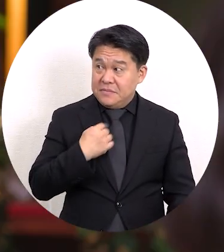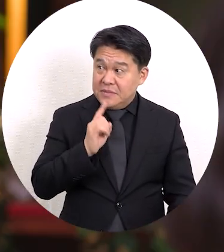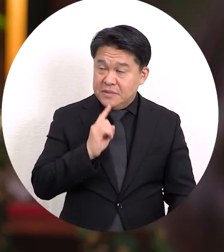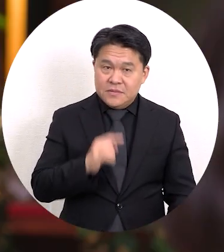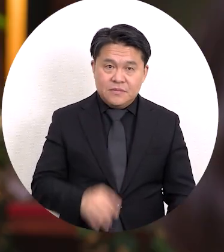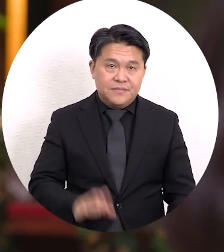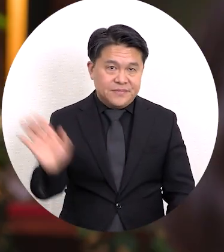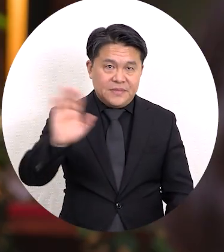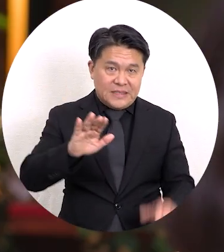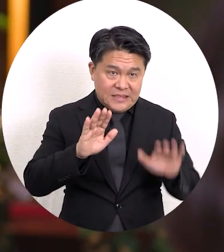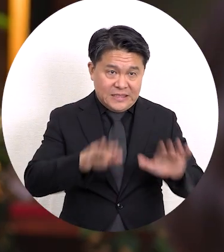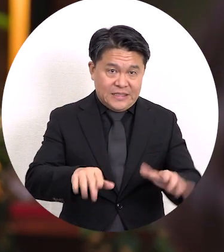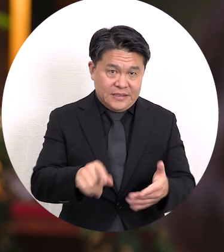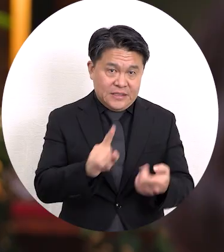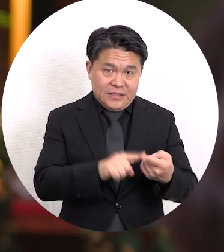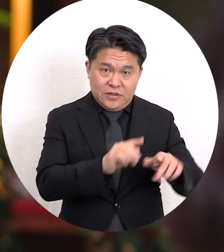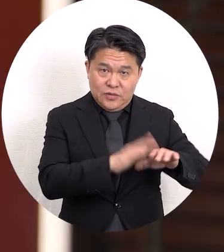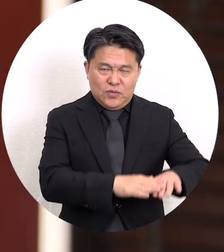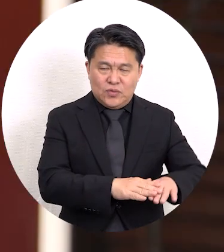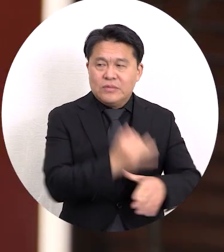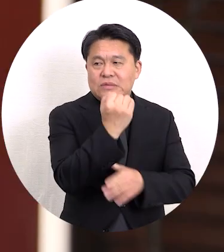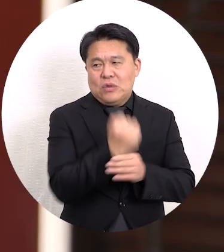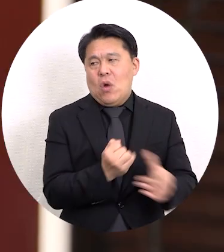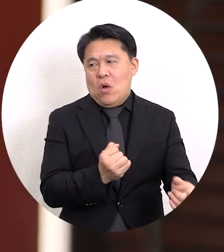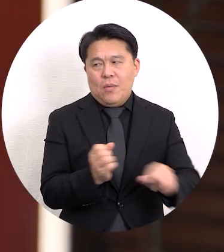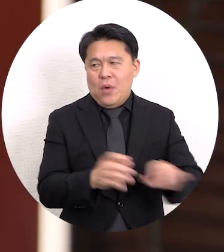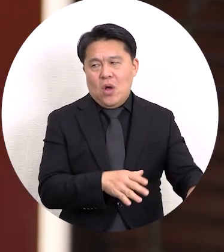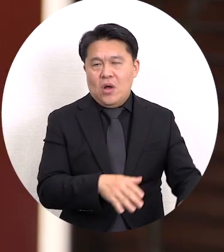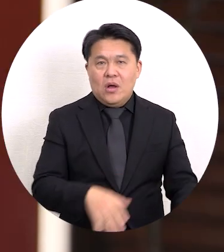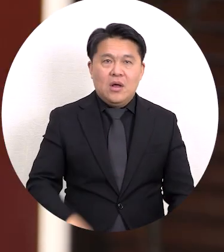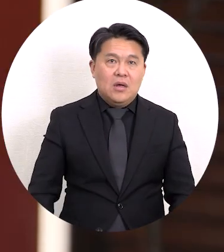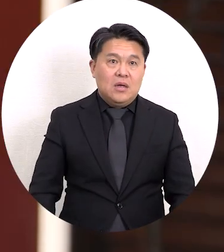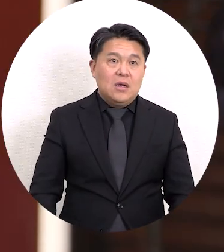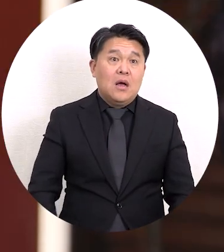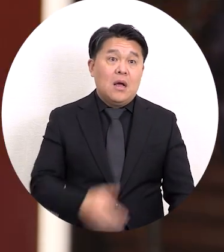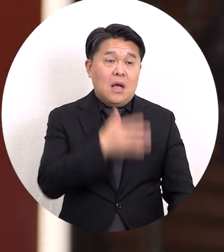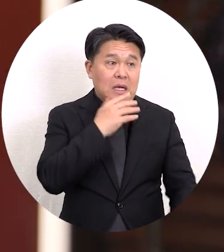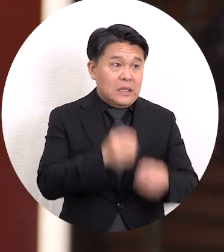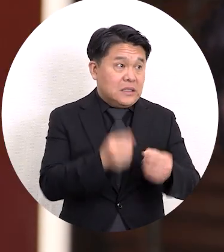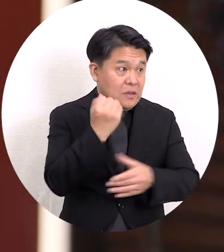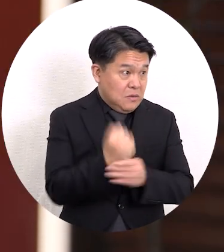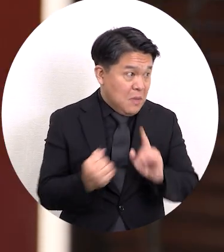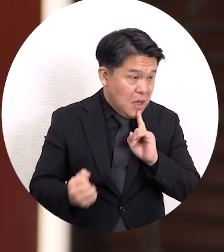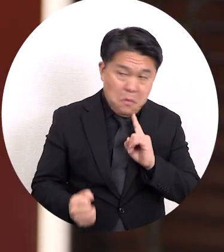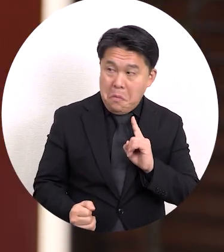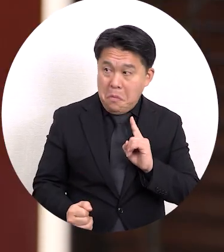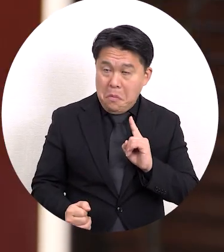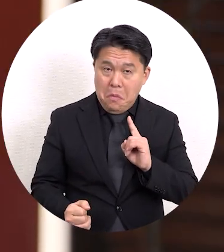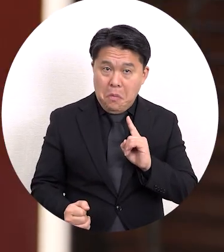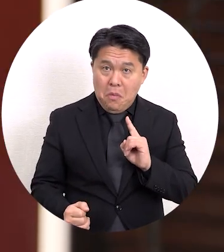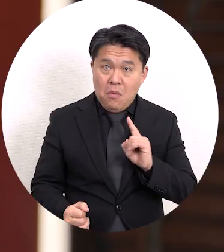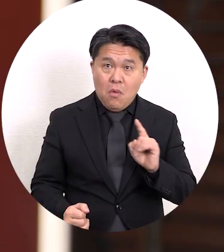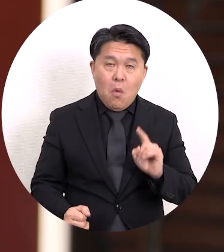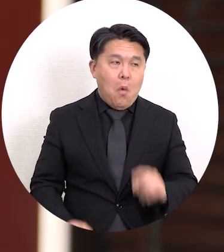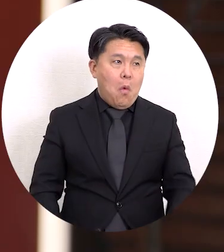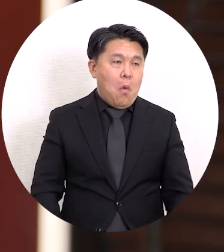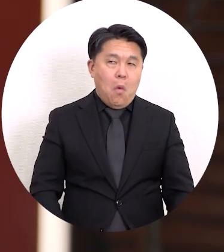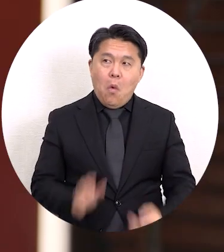"No, if I leave it like this, the poem will rot." It is a very beautiful expression.